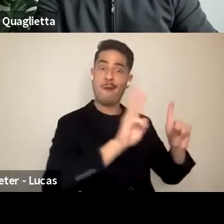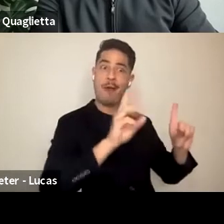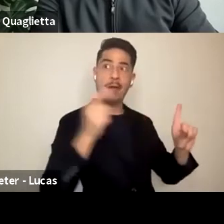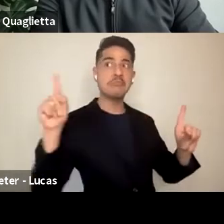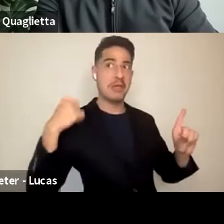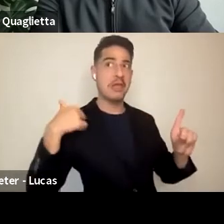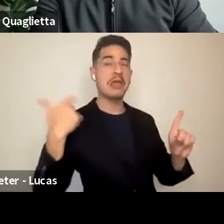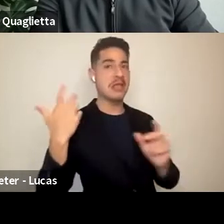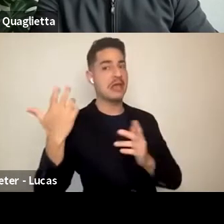their viewers, their customers.